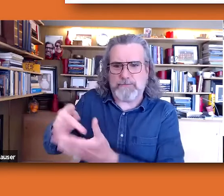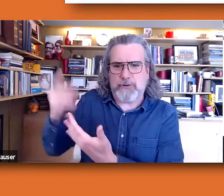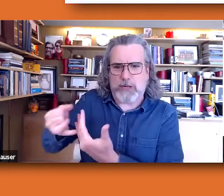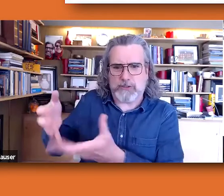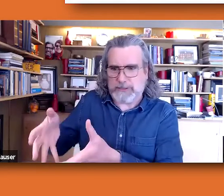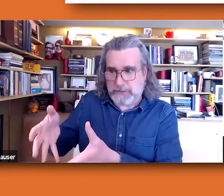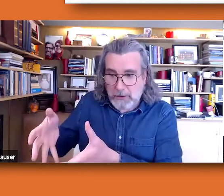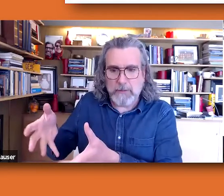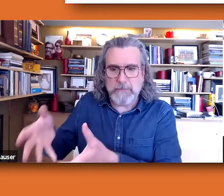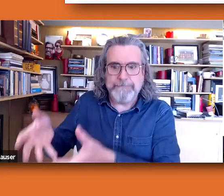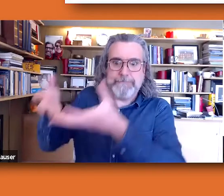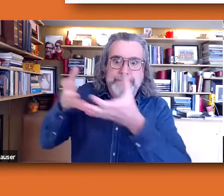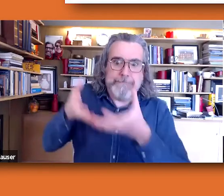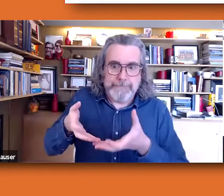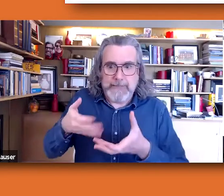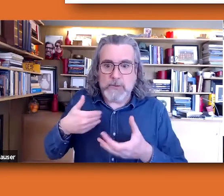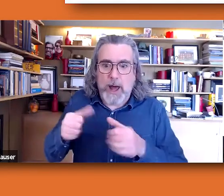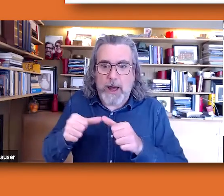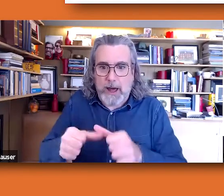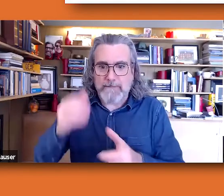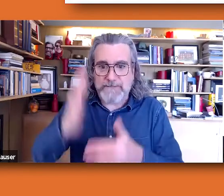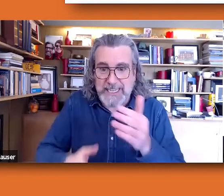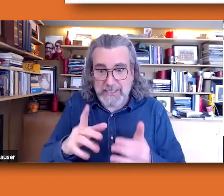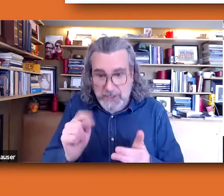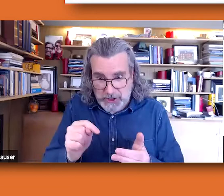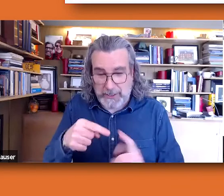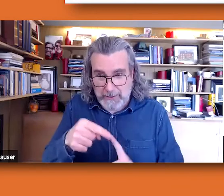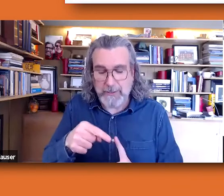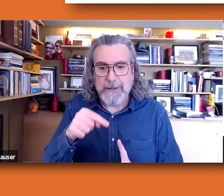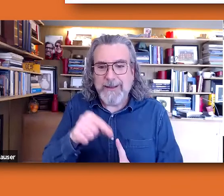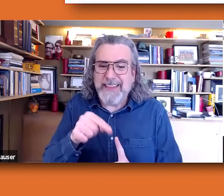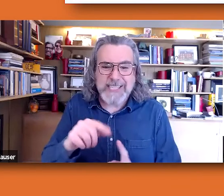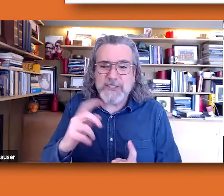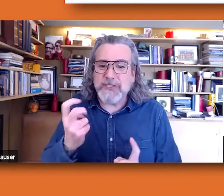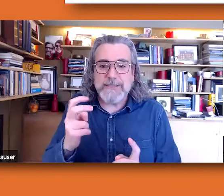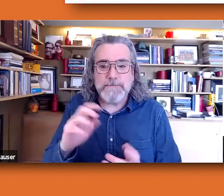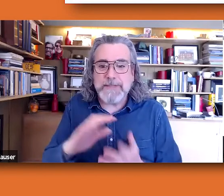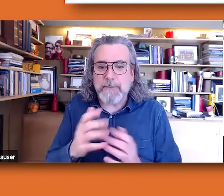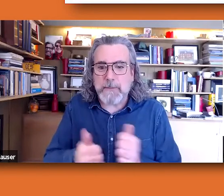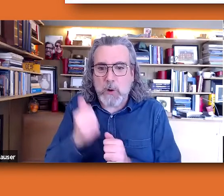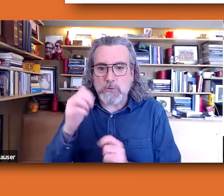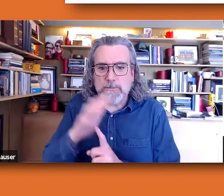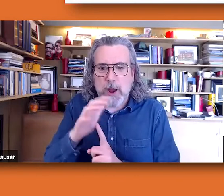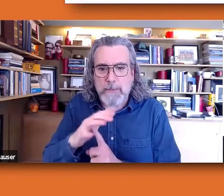The postdoc had left with their work half completed, and so it was given to me to finish it, and that became